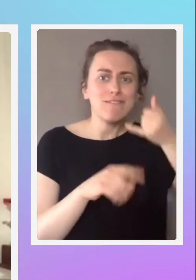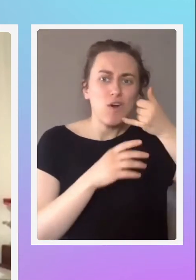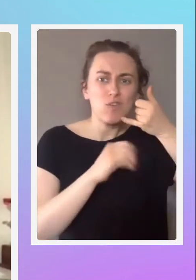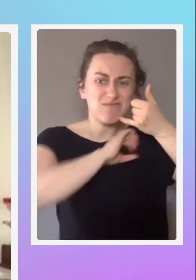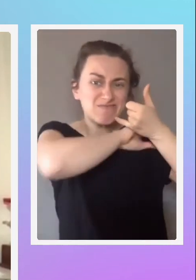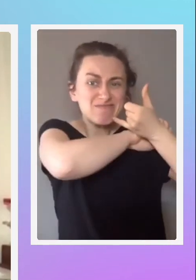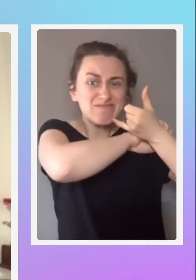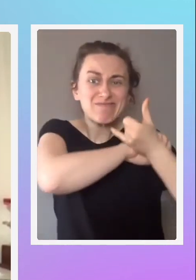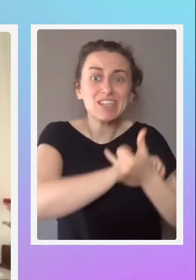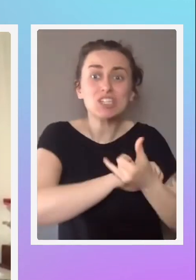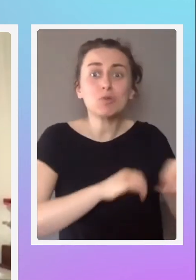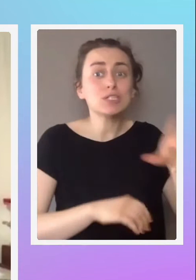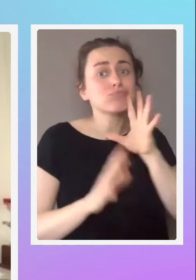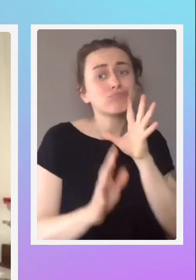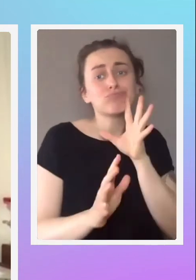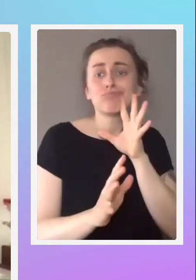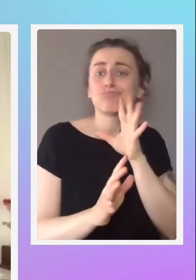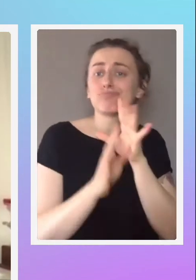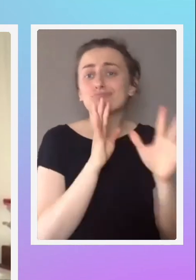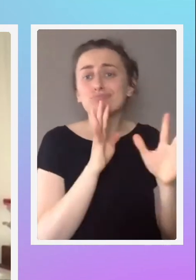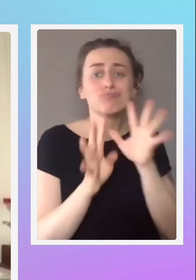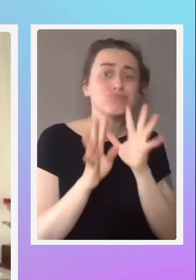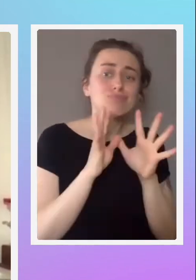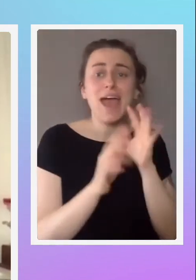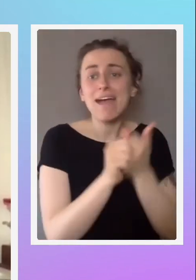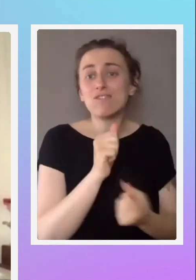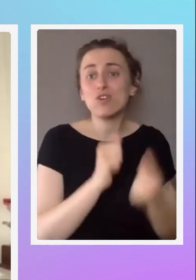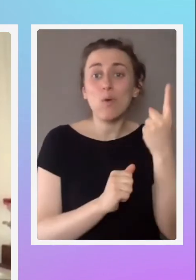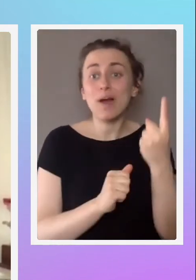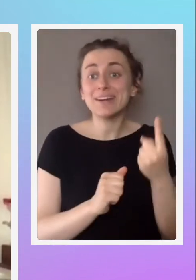Now it happens I was at that point a senior vice president at MCI.